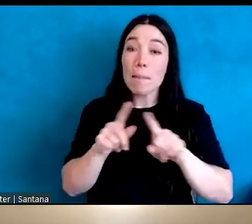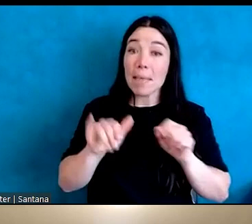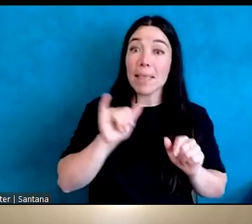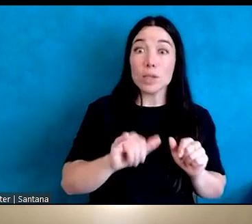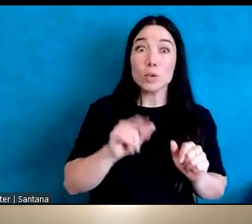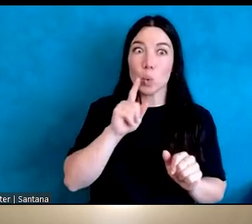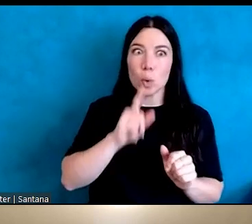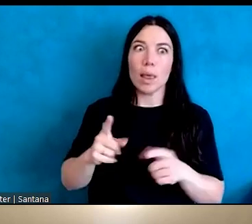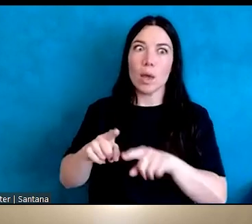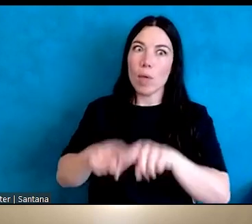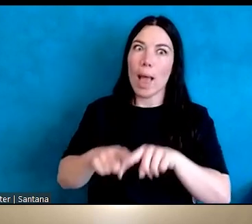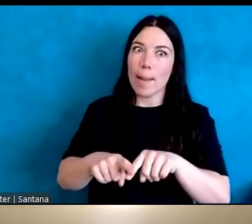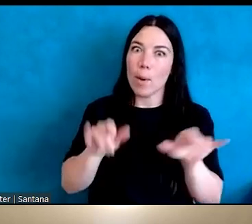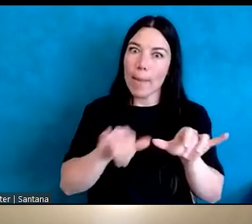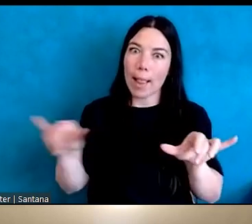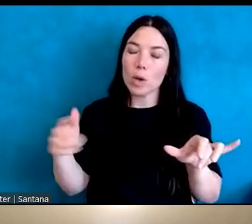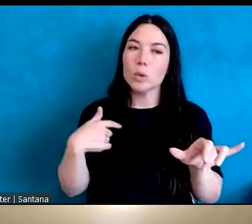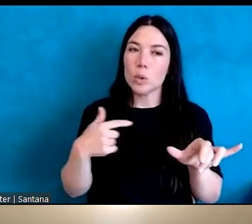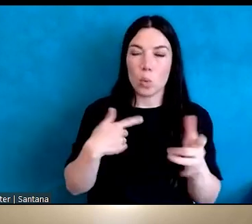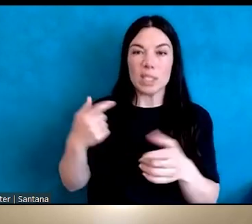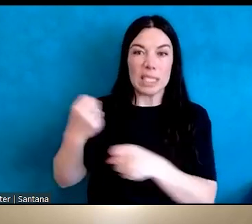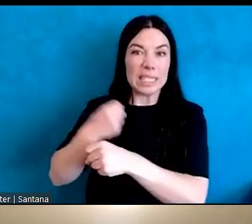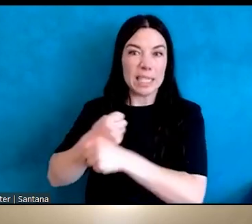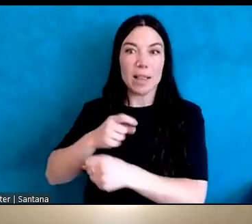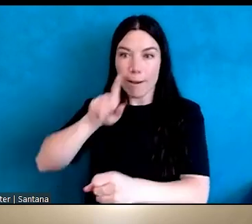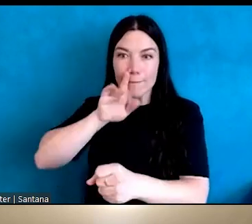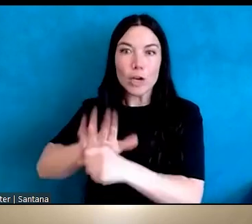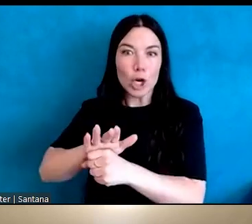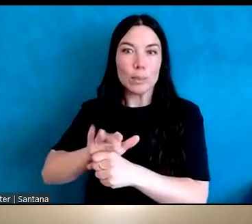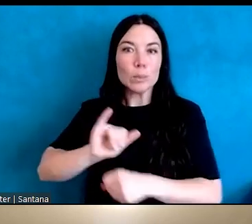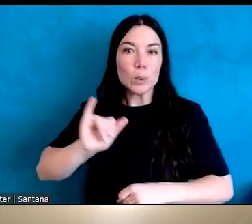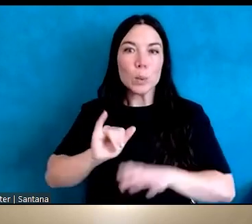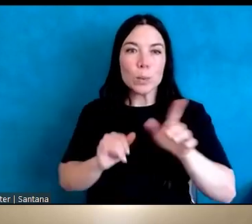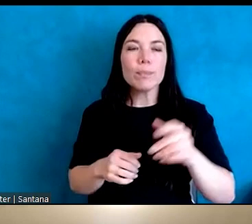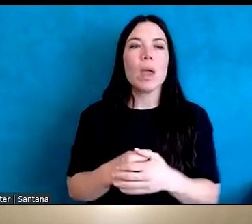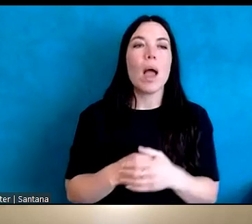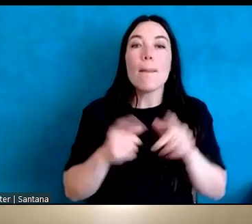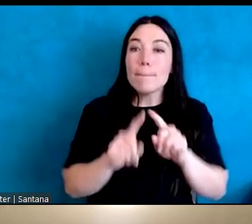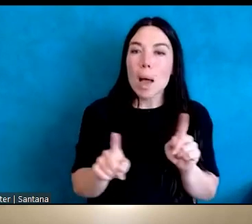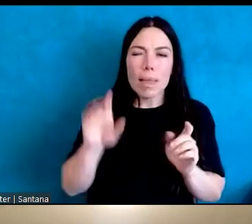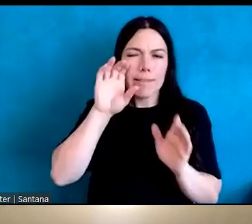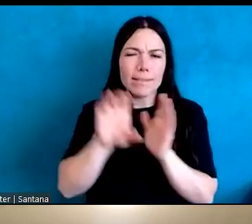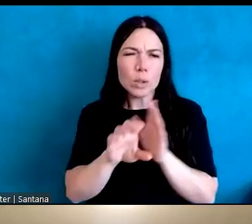So we've statistically confirmed it. So what the figures are is a bird's eye view of the conversation.